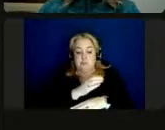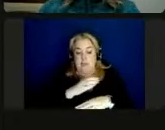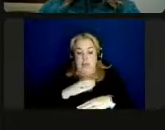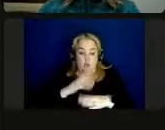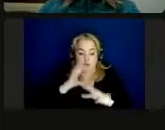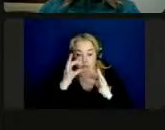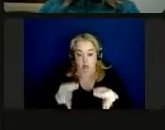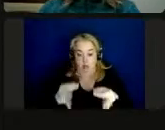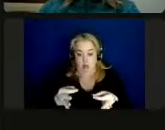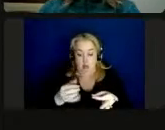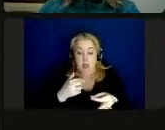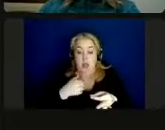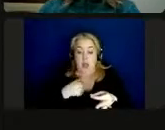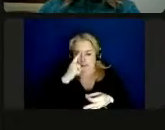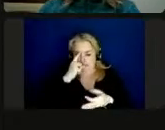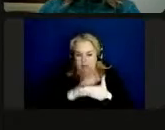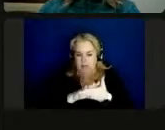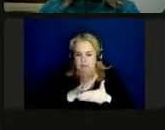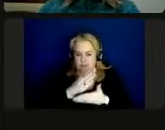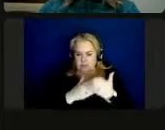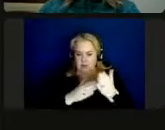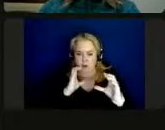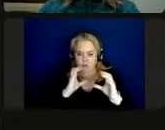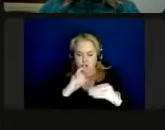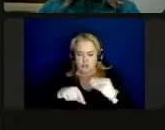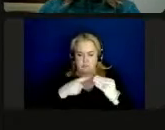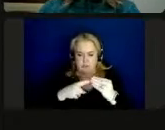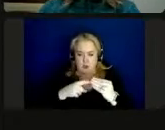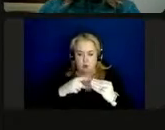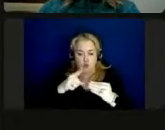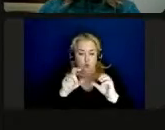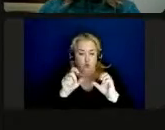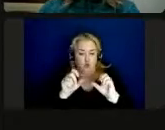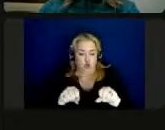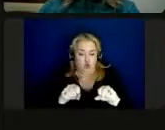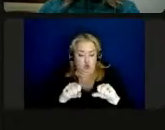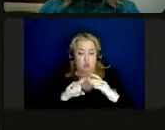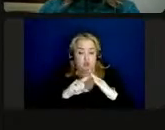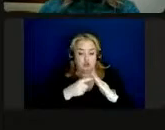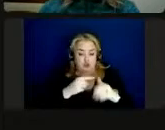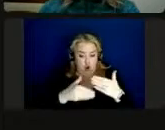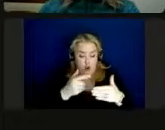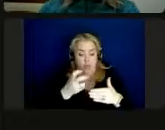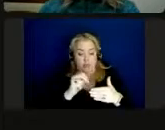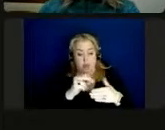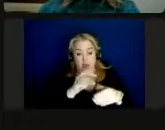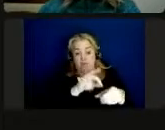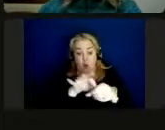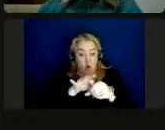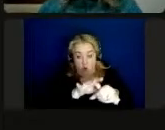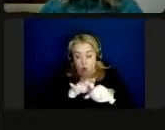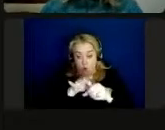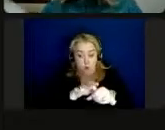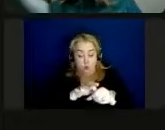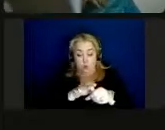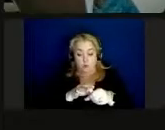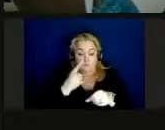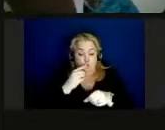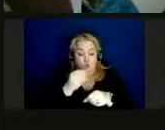WHETHER TO SEND THIS TO